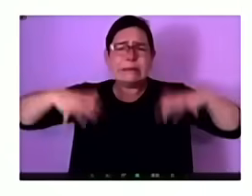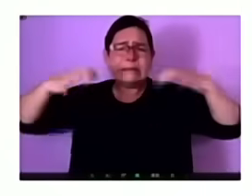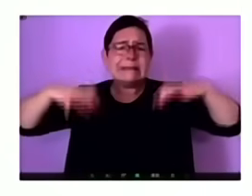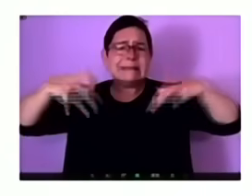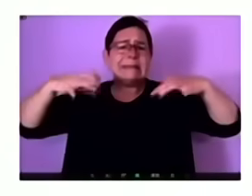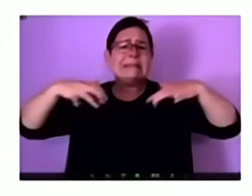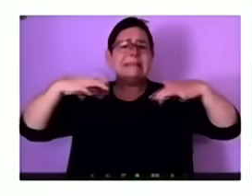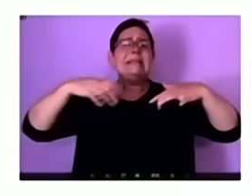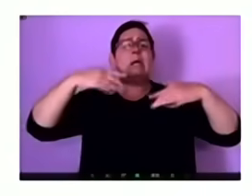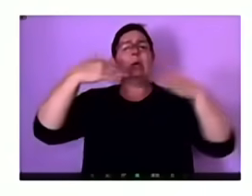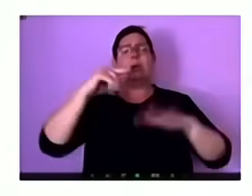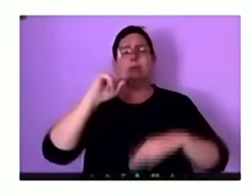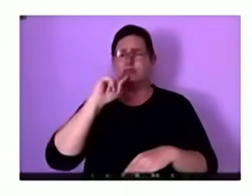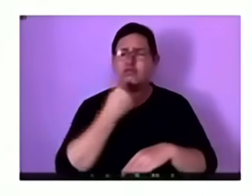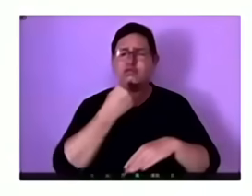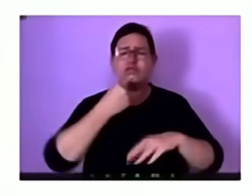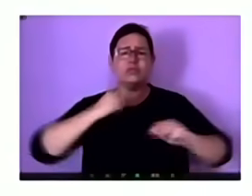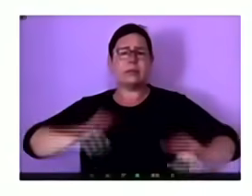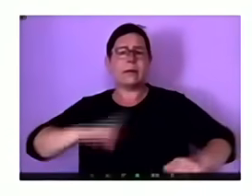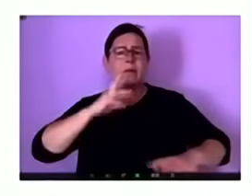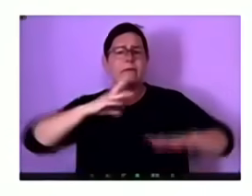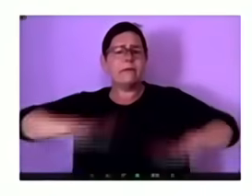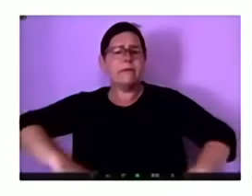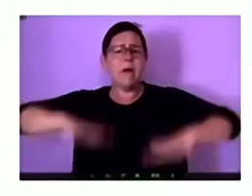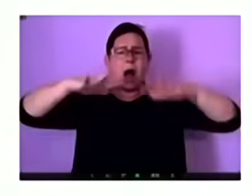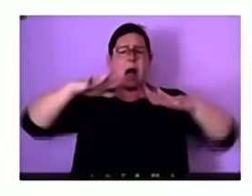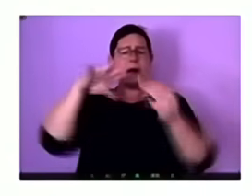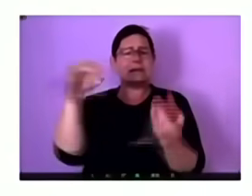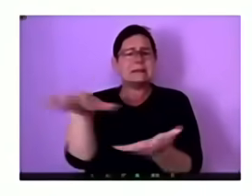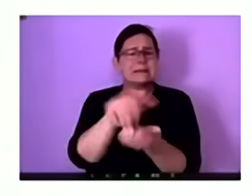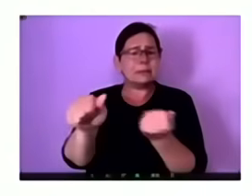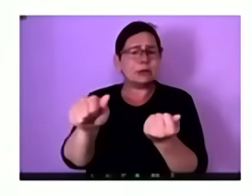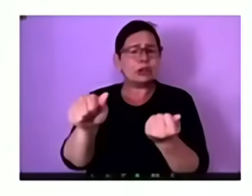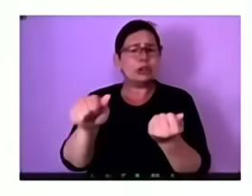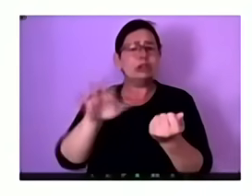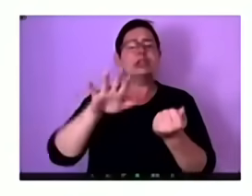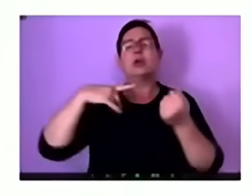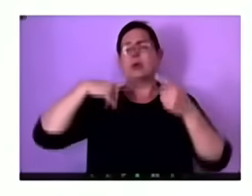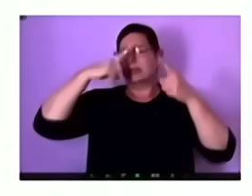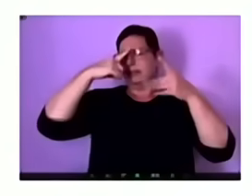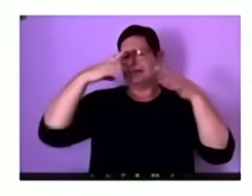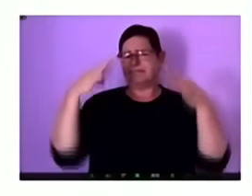AND QUEENS. THE STATE OF EMERGENCY ALLOWS US TO RESPOND QUICKLY WHEN THERE